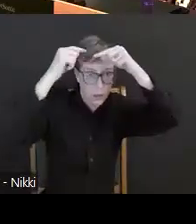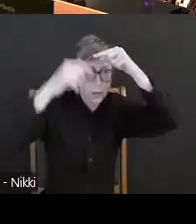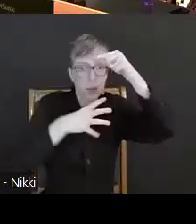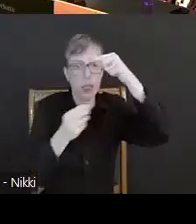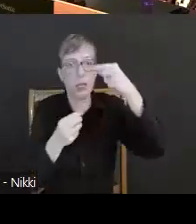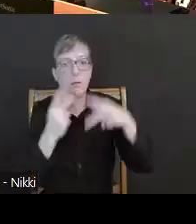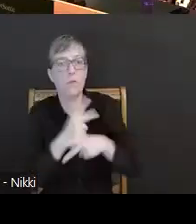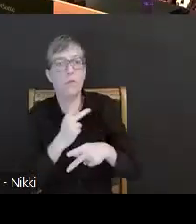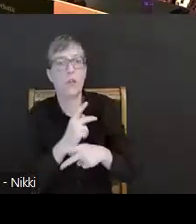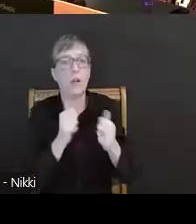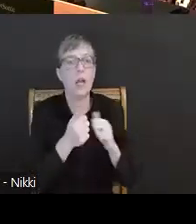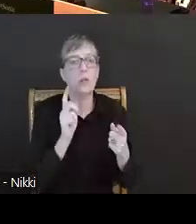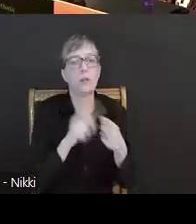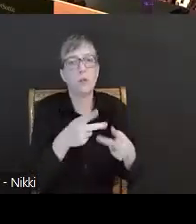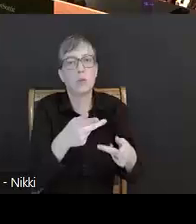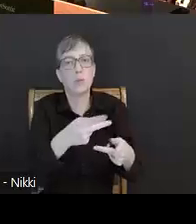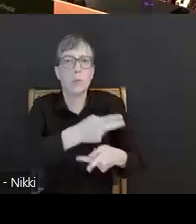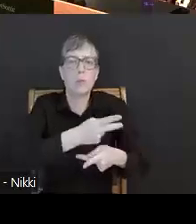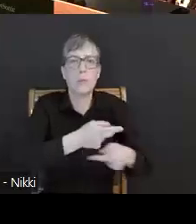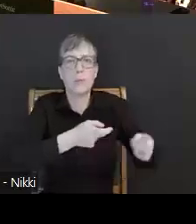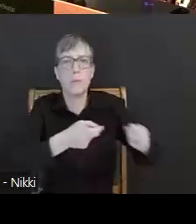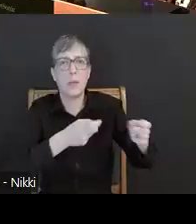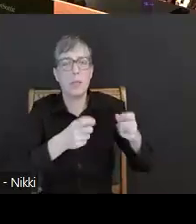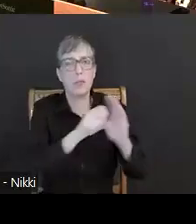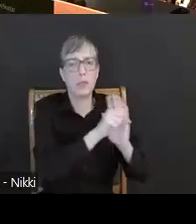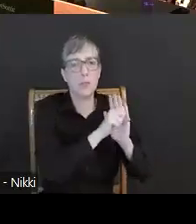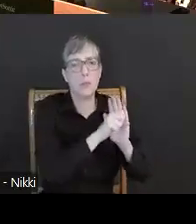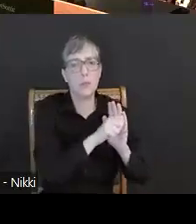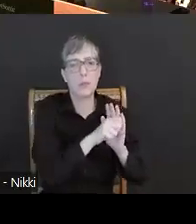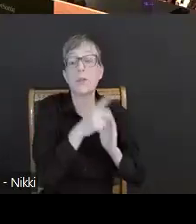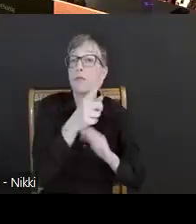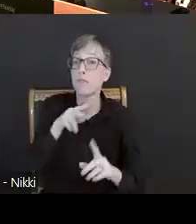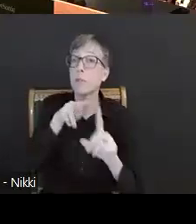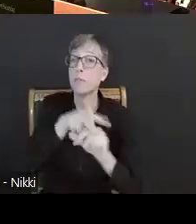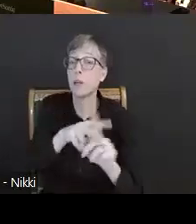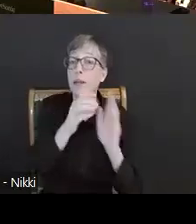of the episode of care she was utilizing skills on a daily basis and reported significant decrease